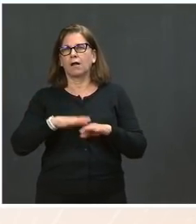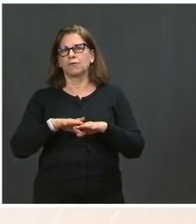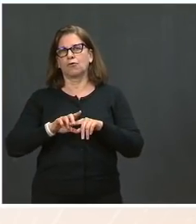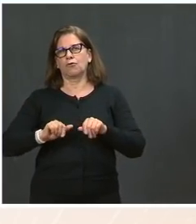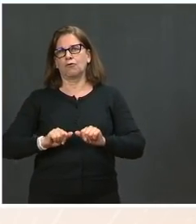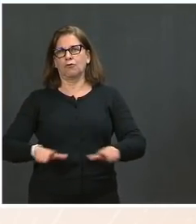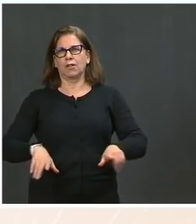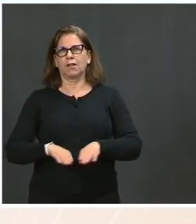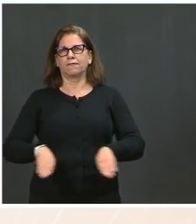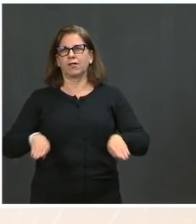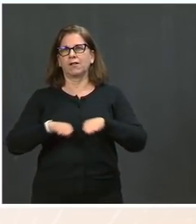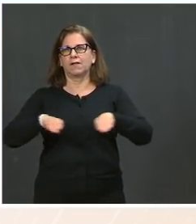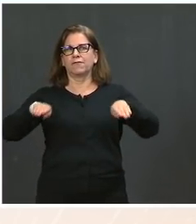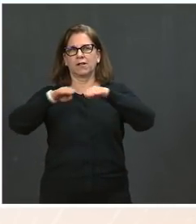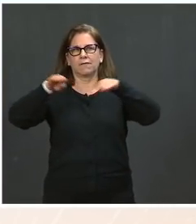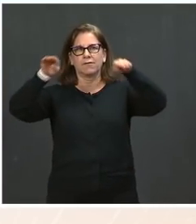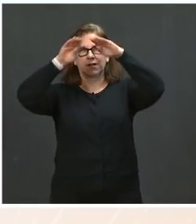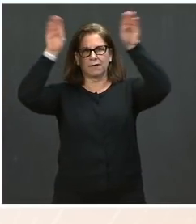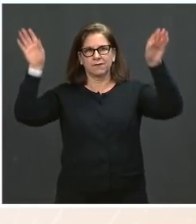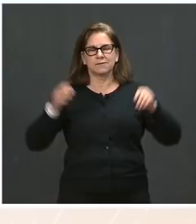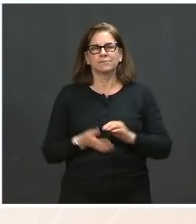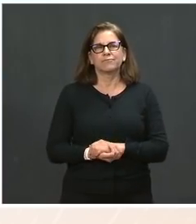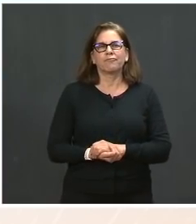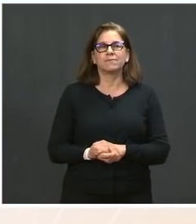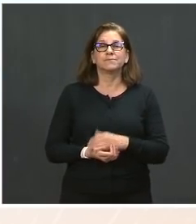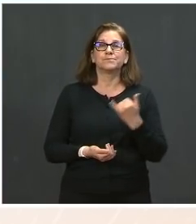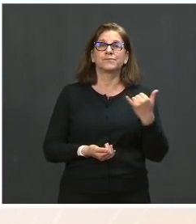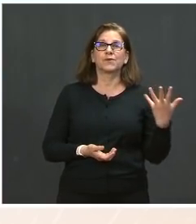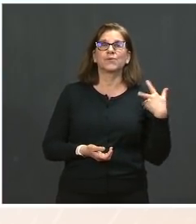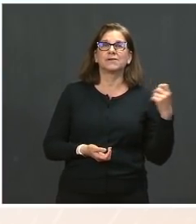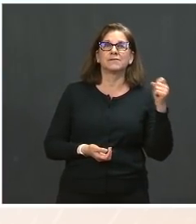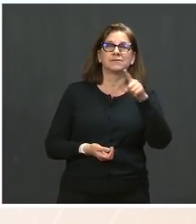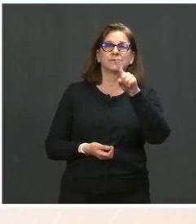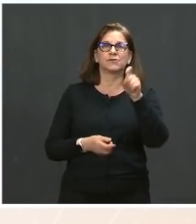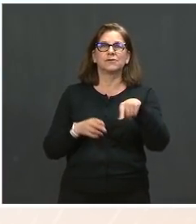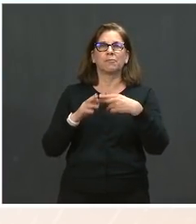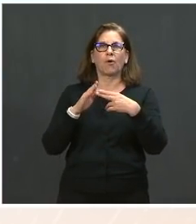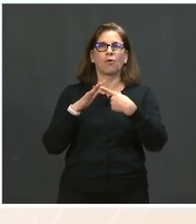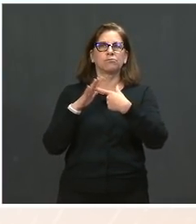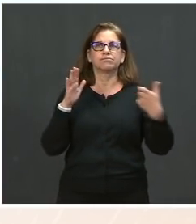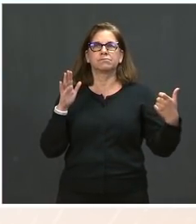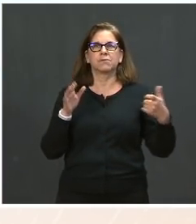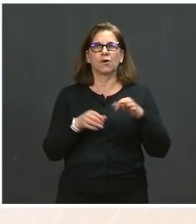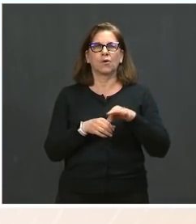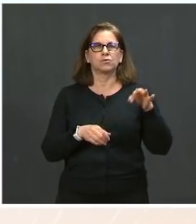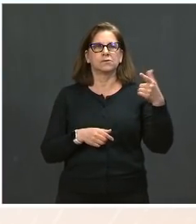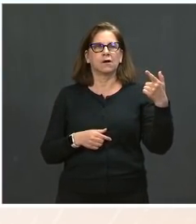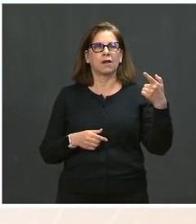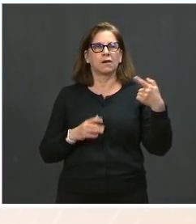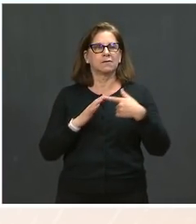they can basically be bought, printed, and assembled at home. So how is the President confident that this rule